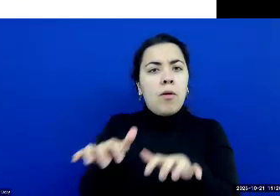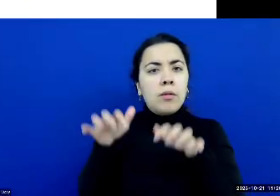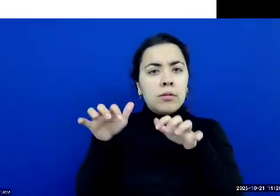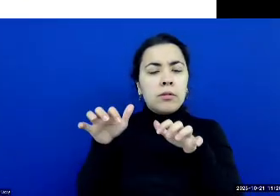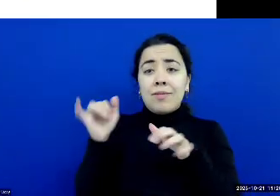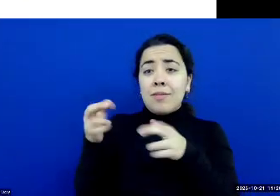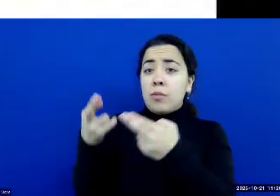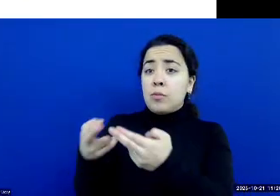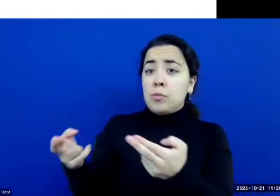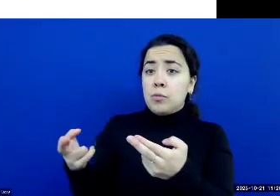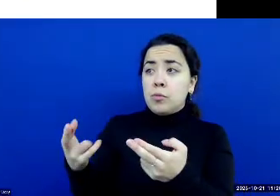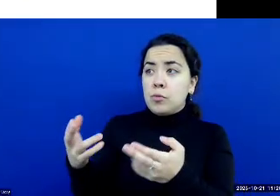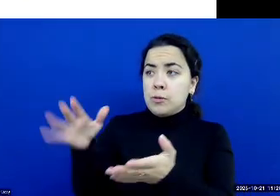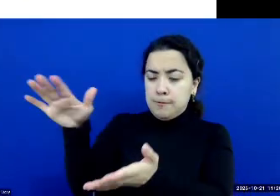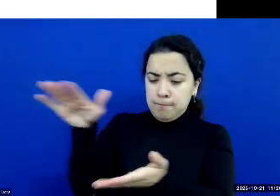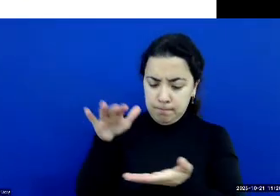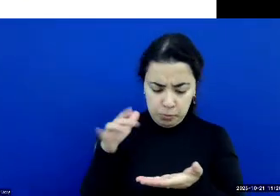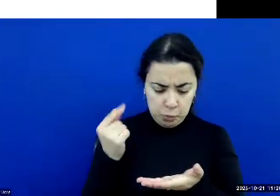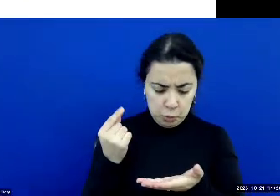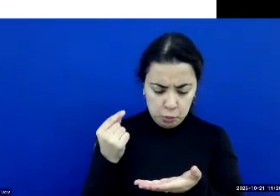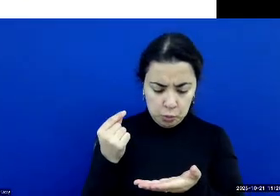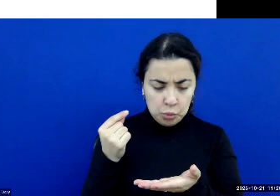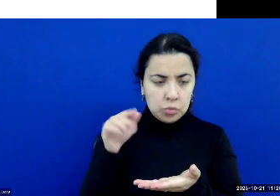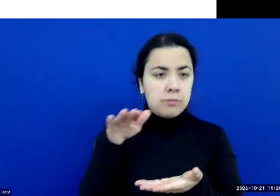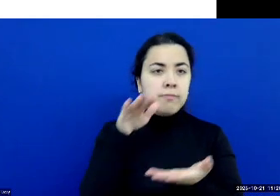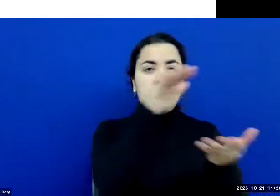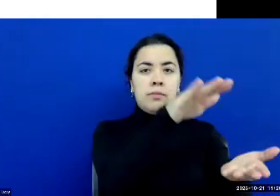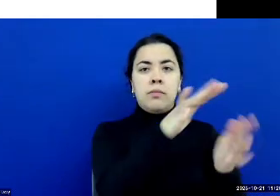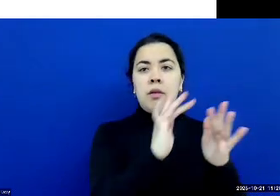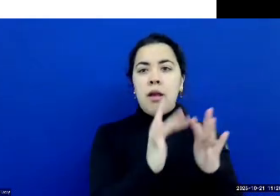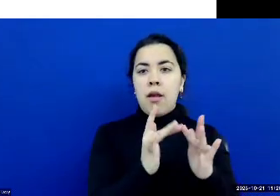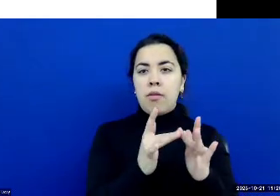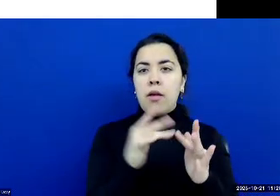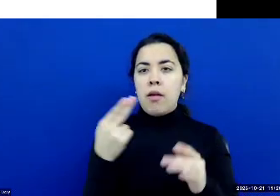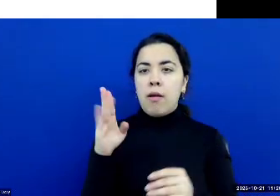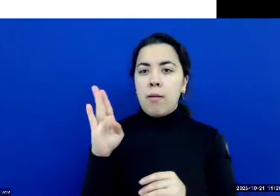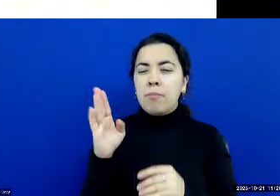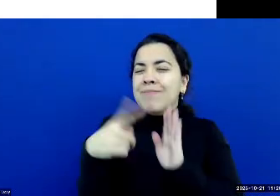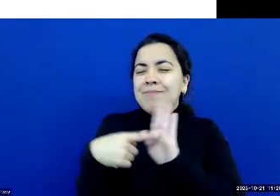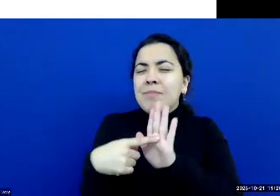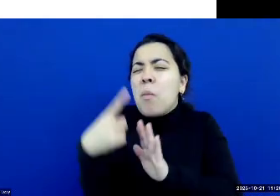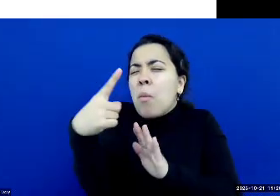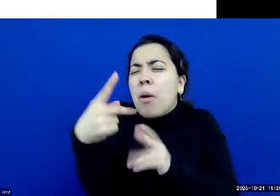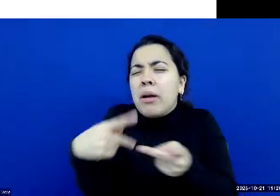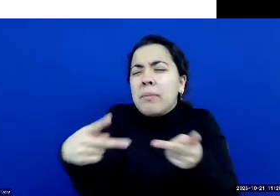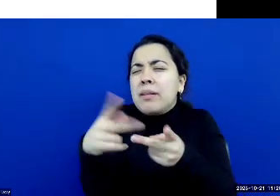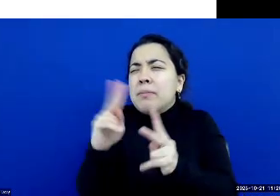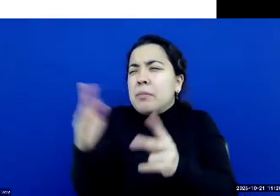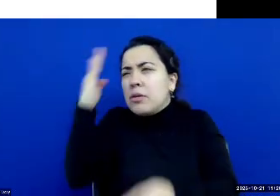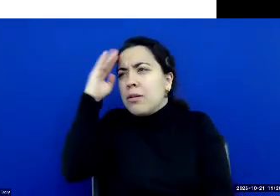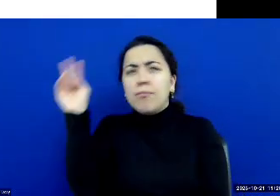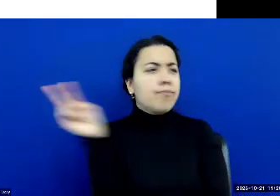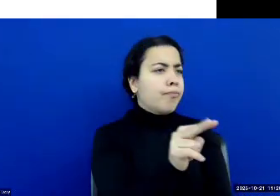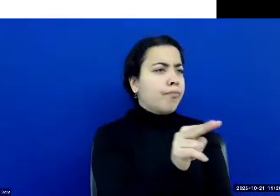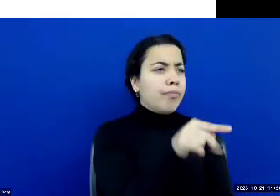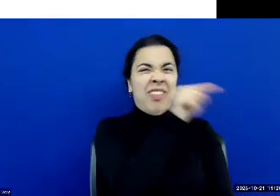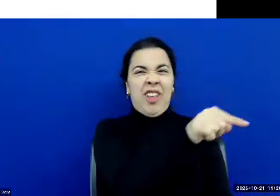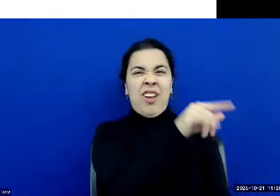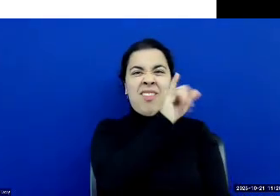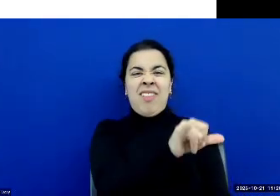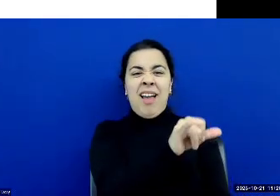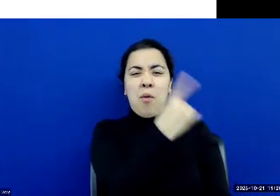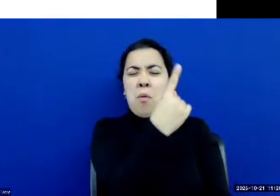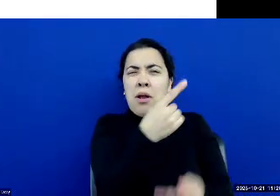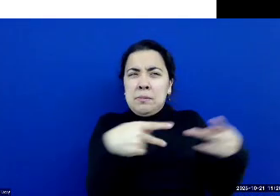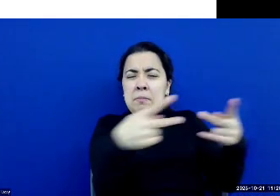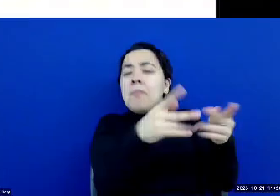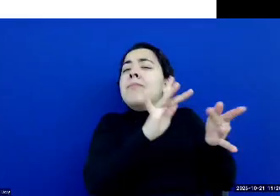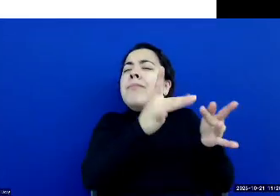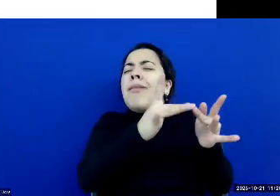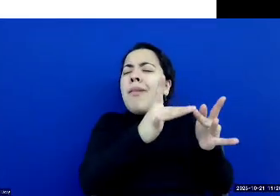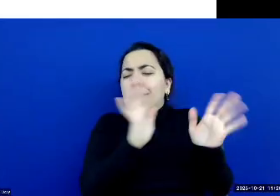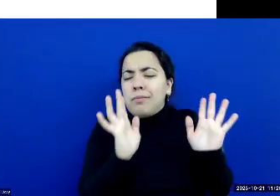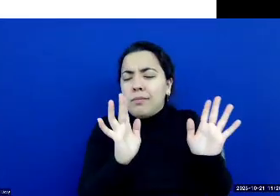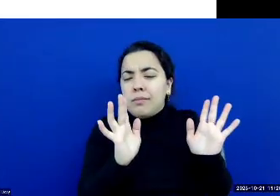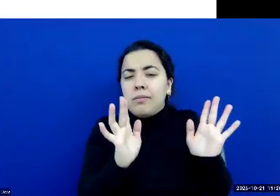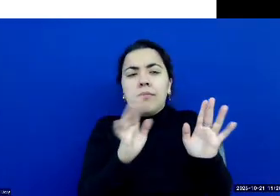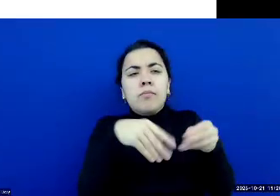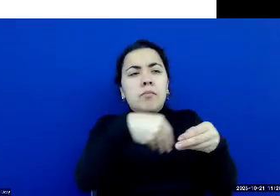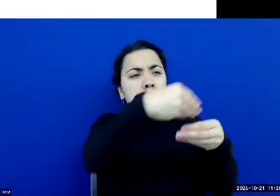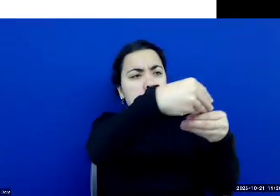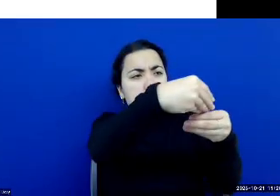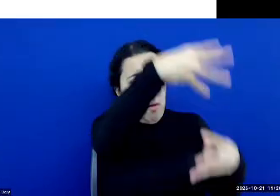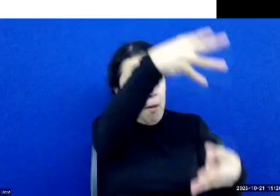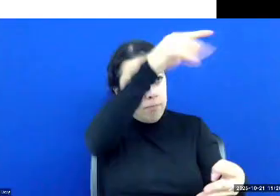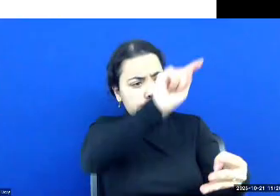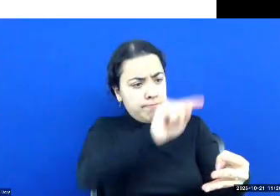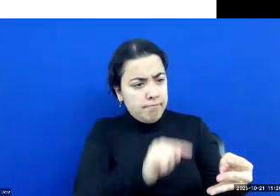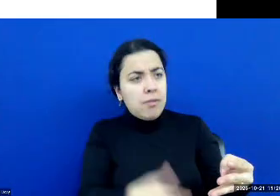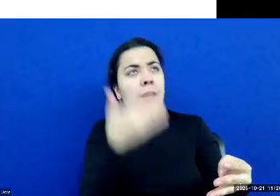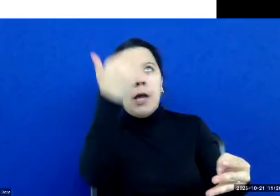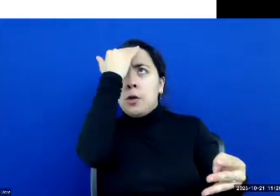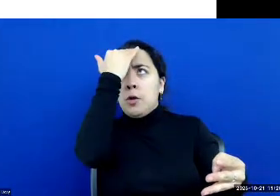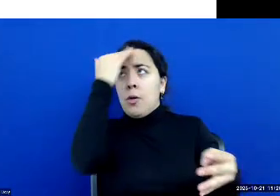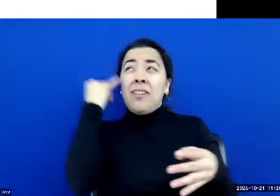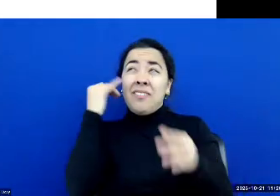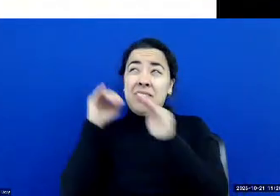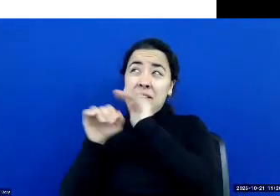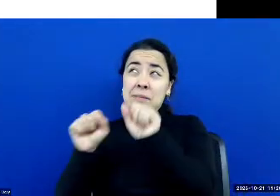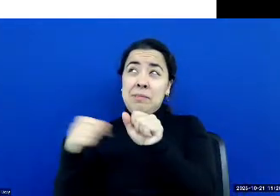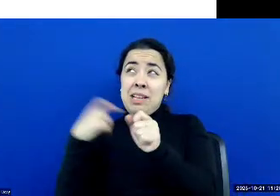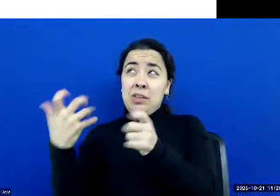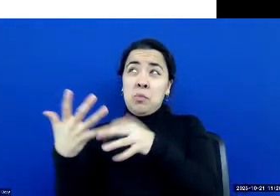Kathleen DeForest: And then you can take all of those resources and put them in an online hub. Put them in one spot so people know where to go when they're looking for these things, when they're looking to try to figure out how to incorporate accessibility.